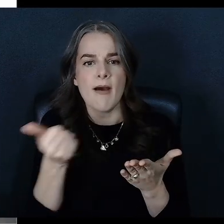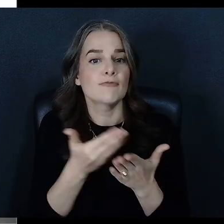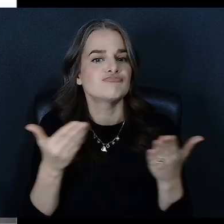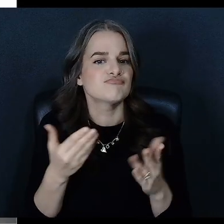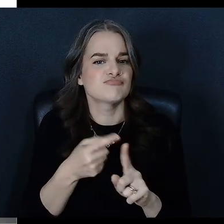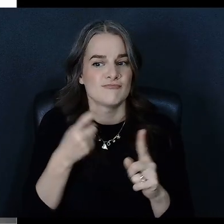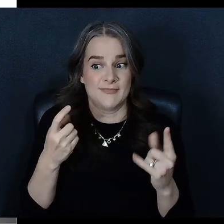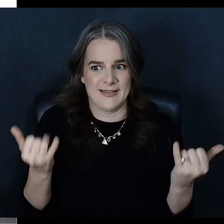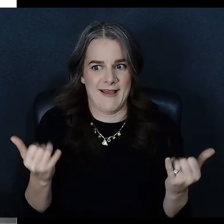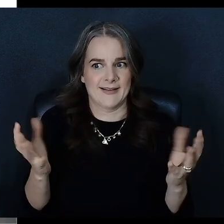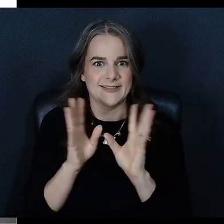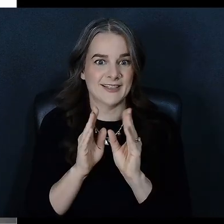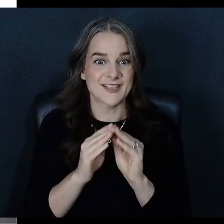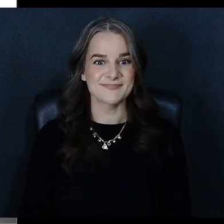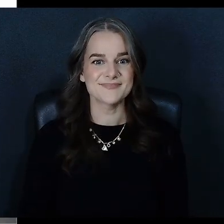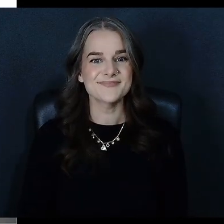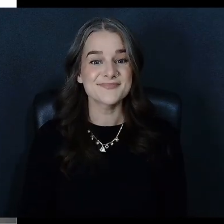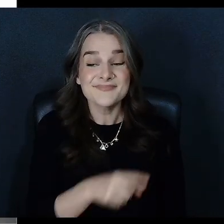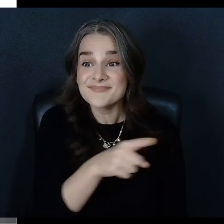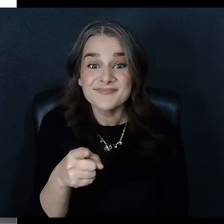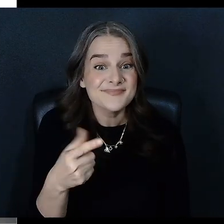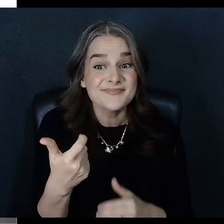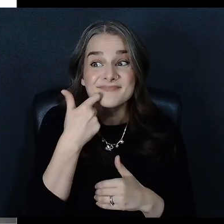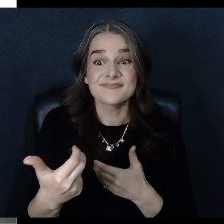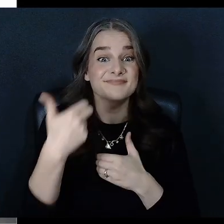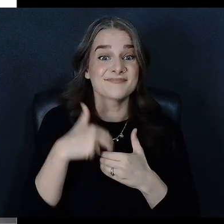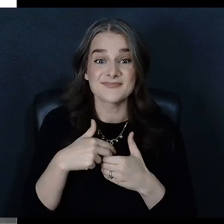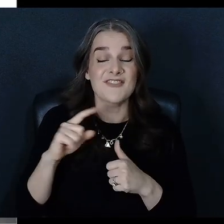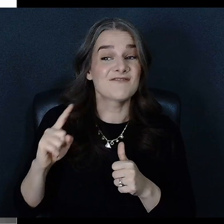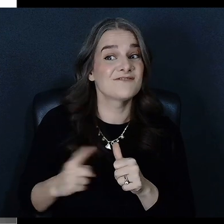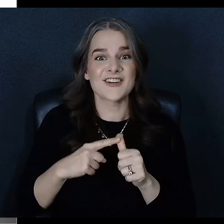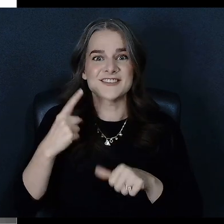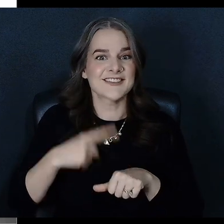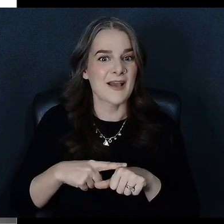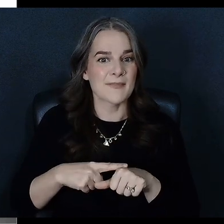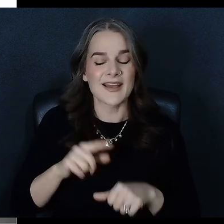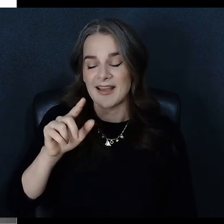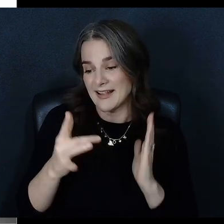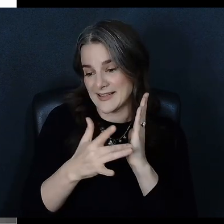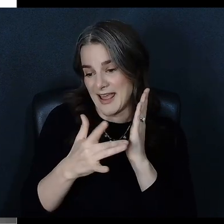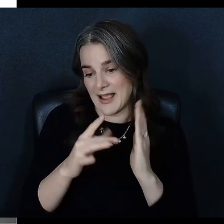So for those of you who are joining us for the first time, TechOWL stands for Technology for Our Whole Lives,